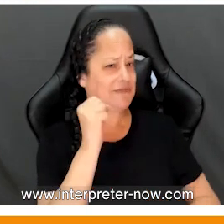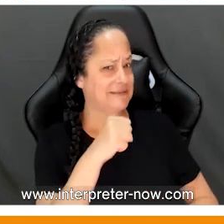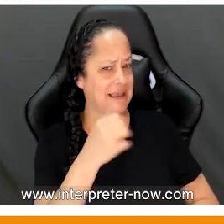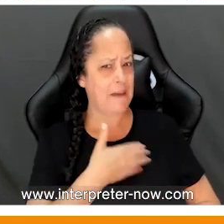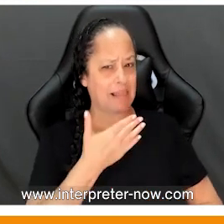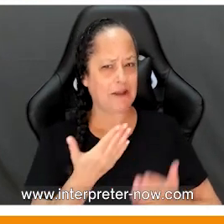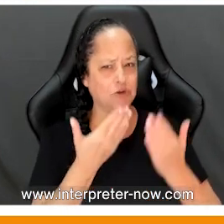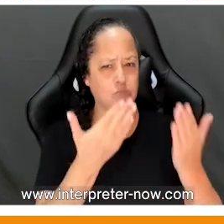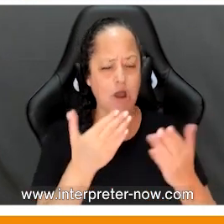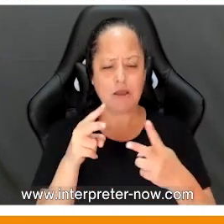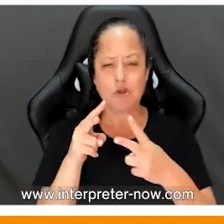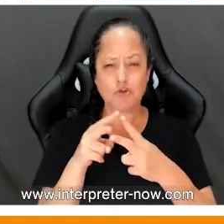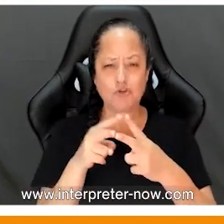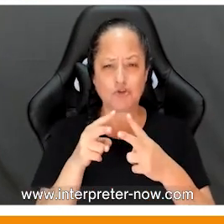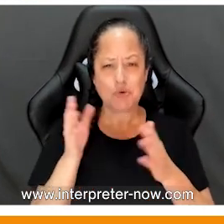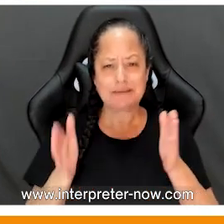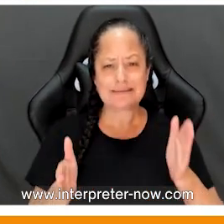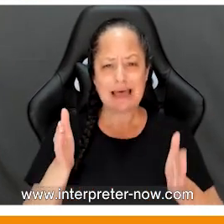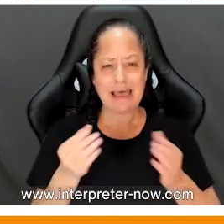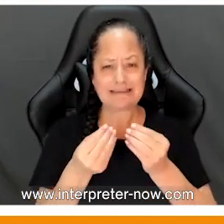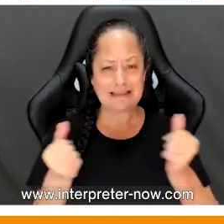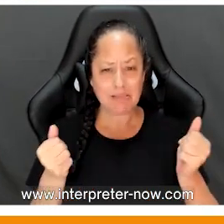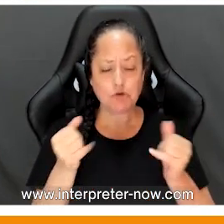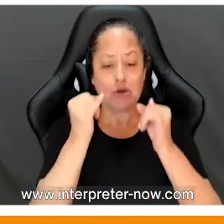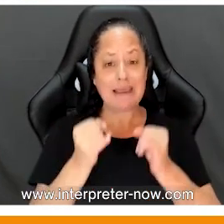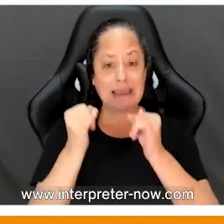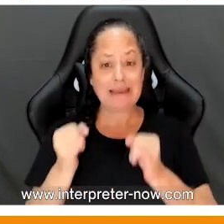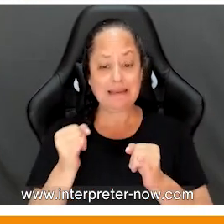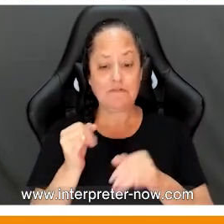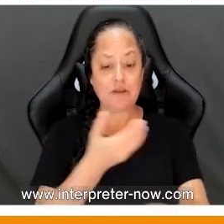There's the individual and empowering them to be their most authentic self and unlearning and relearning all those things.